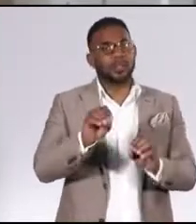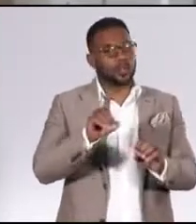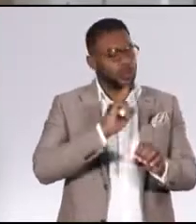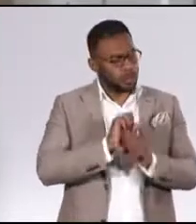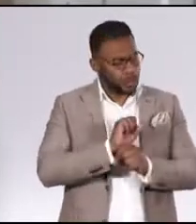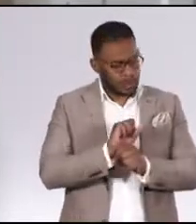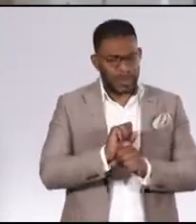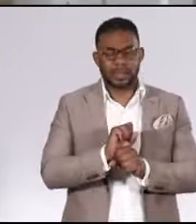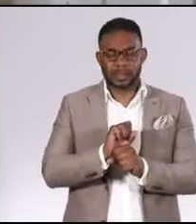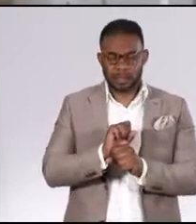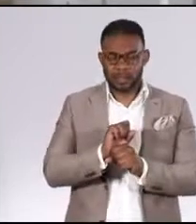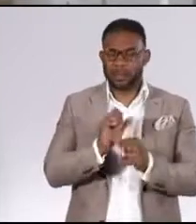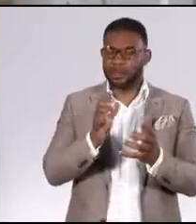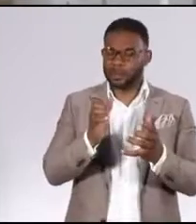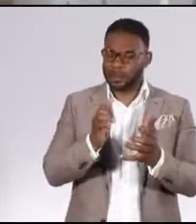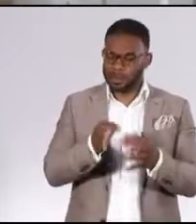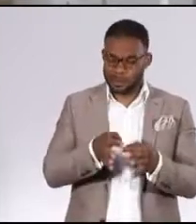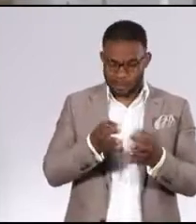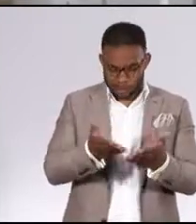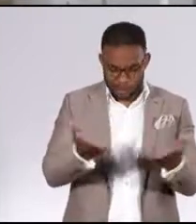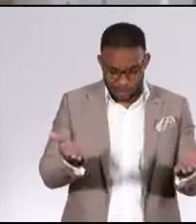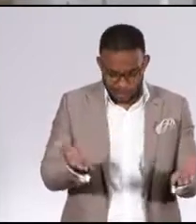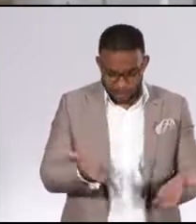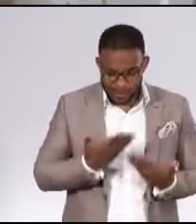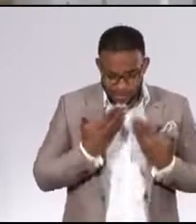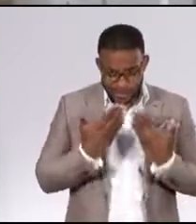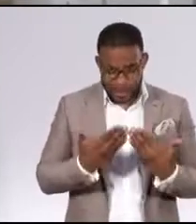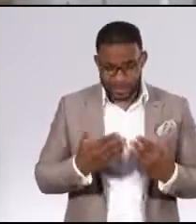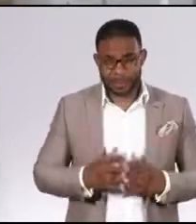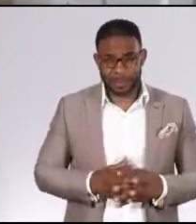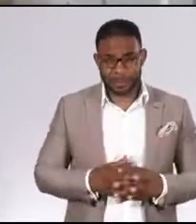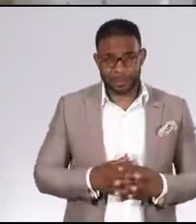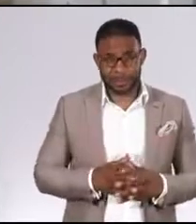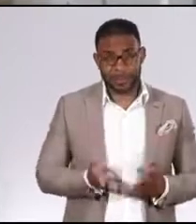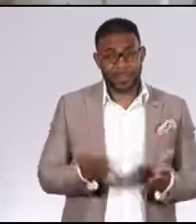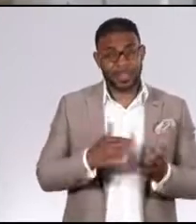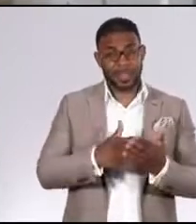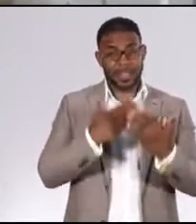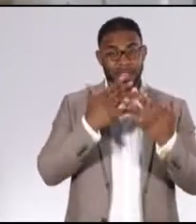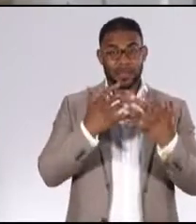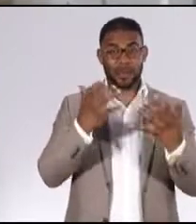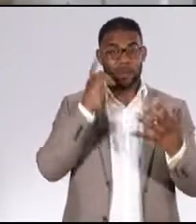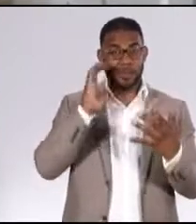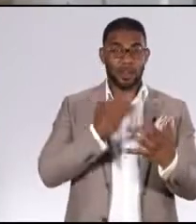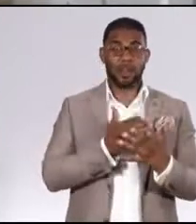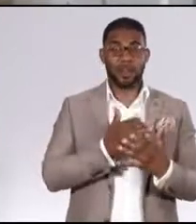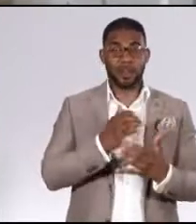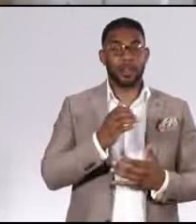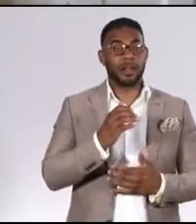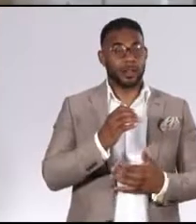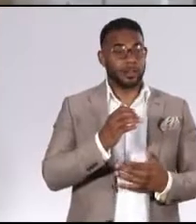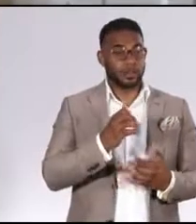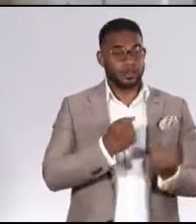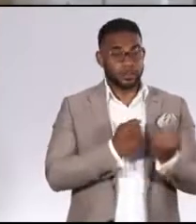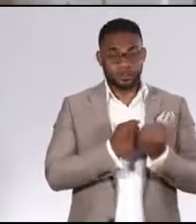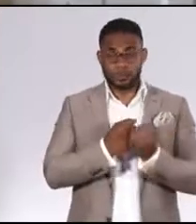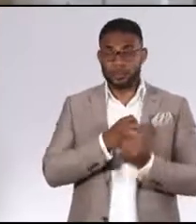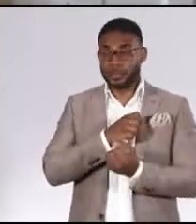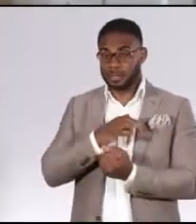uh want to extend our most heartfelt. Thank you. uh and Again, thank you so much, barbara. Thank you to the hearing loss association of america.